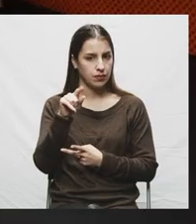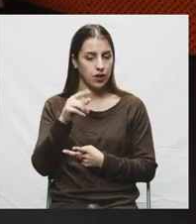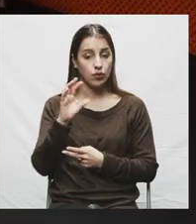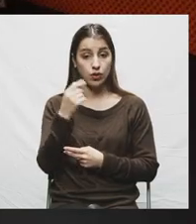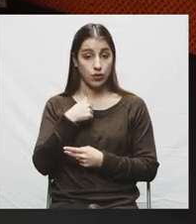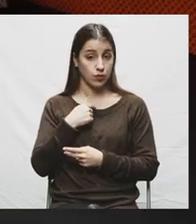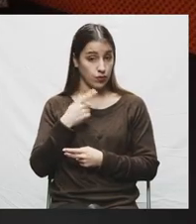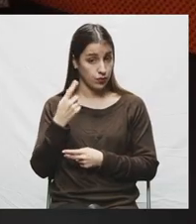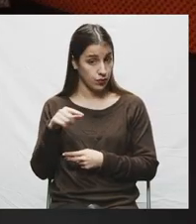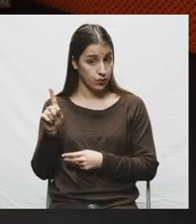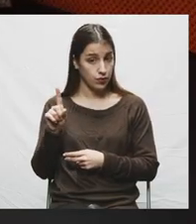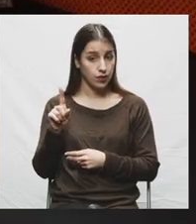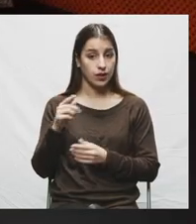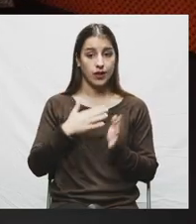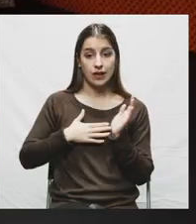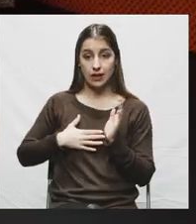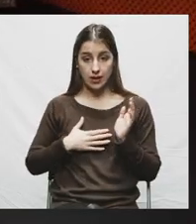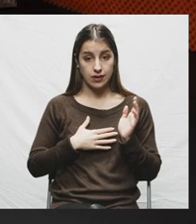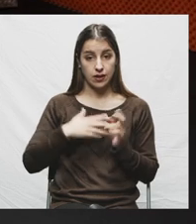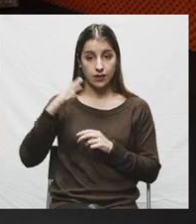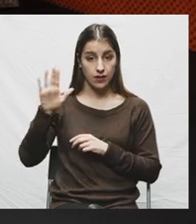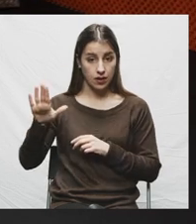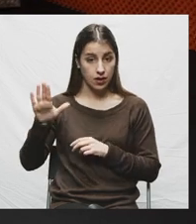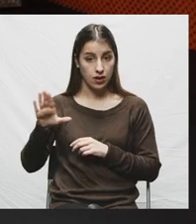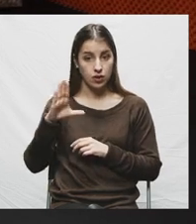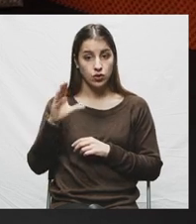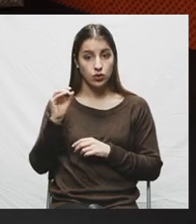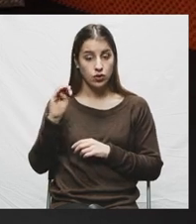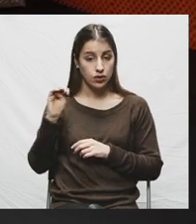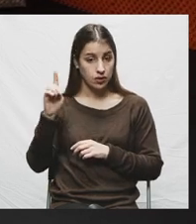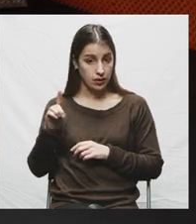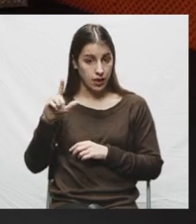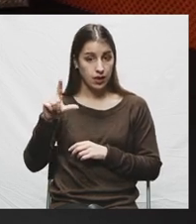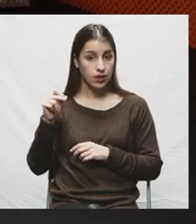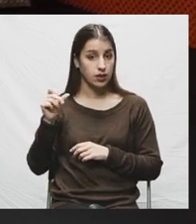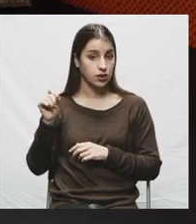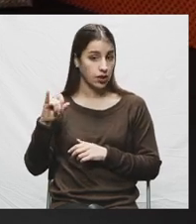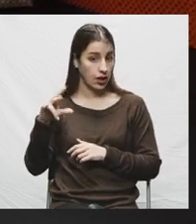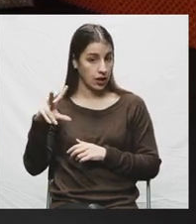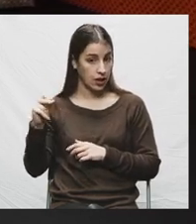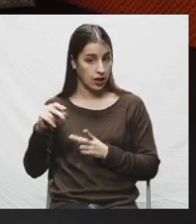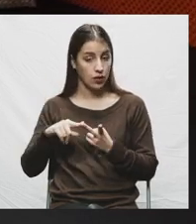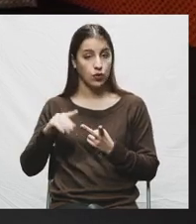I think when I went there, from Dance, there was José Laginha, I don’t recall, possibly José Seabra.